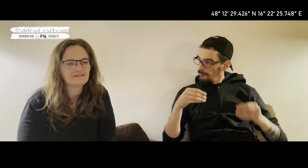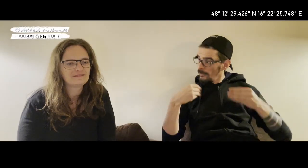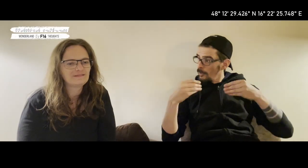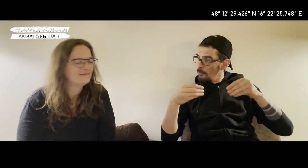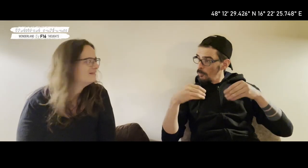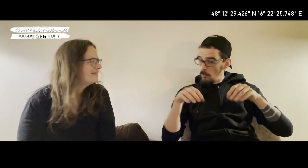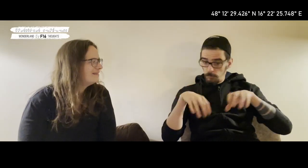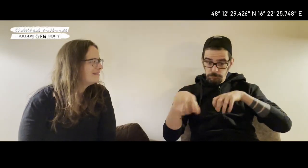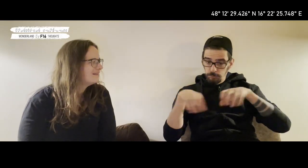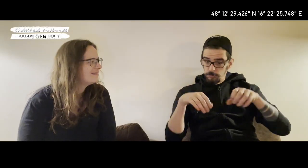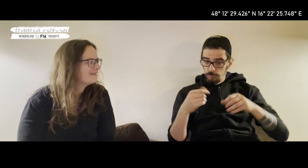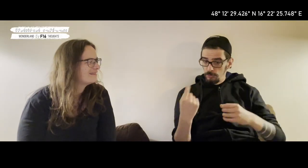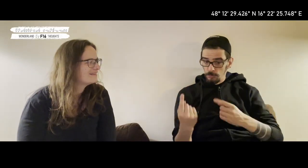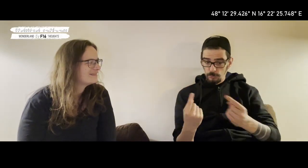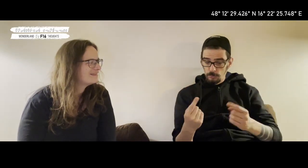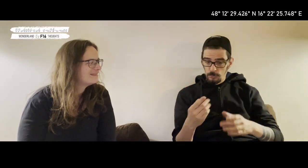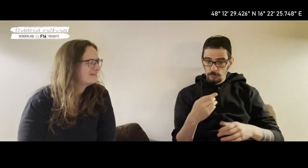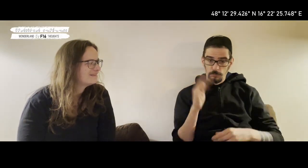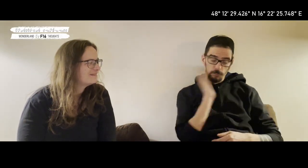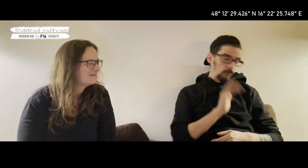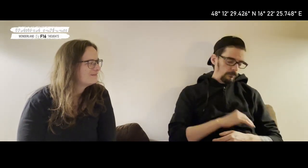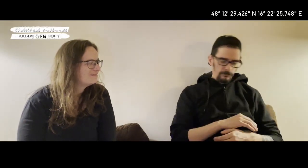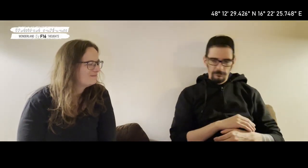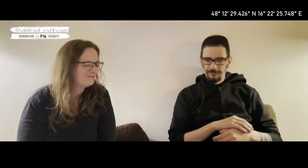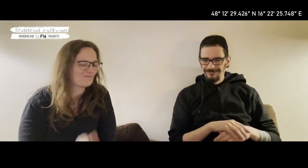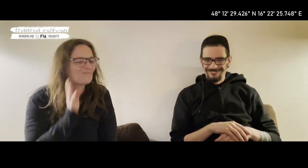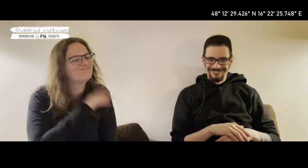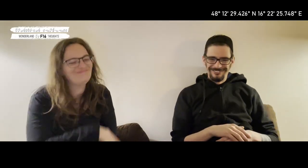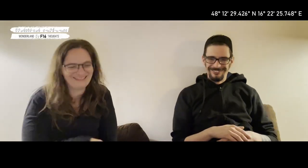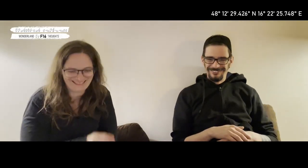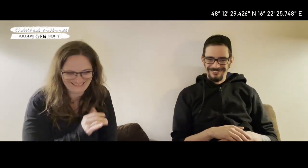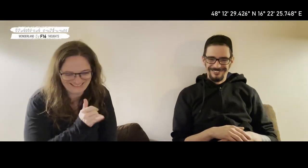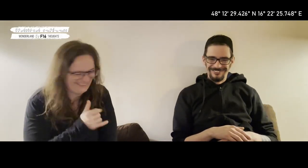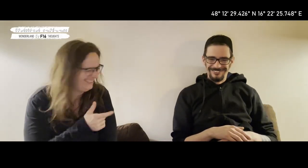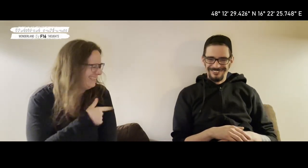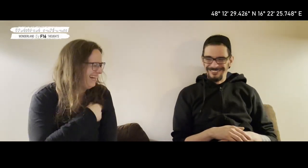Furniture and things that have a life of their own and then she slaps herself - Slap.